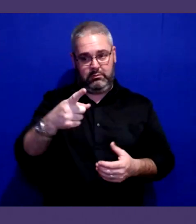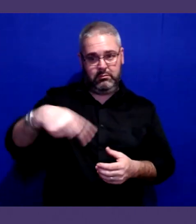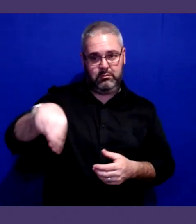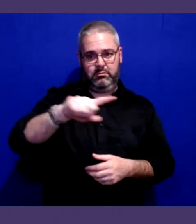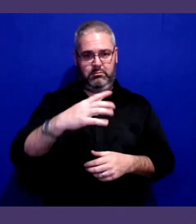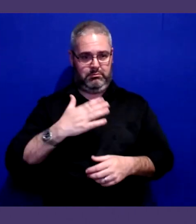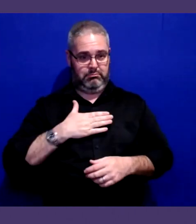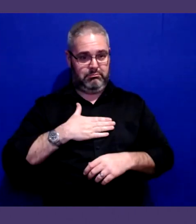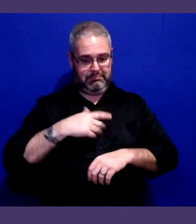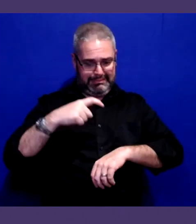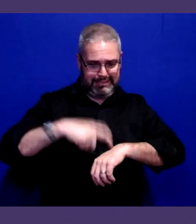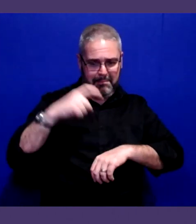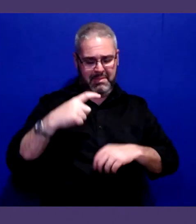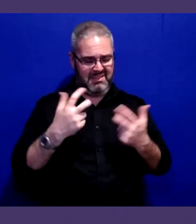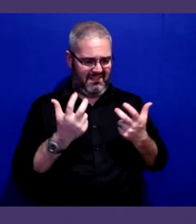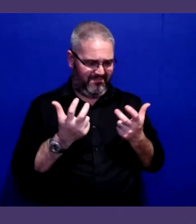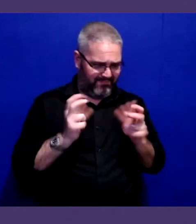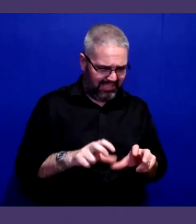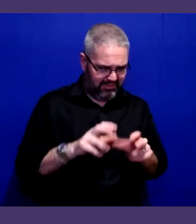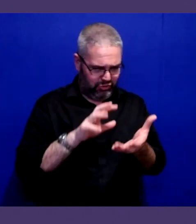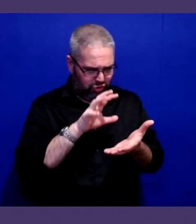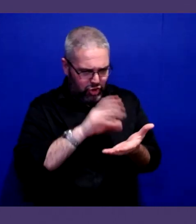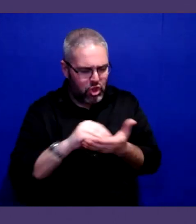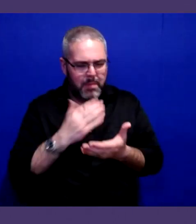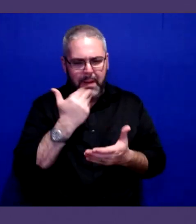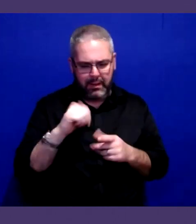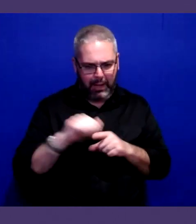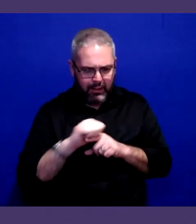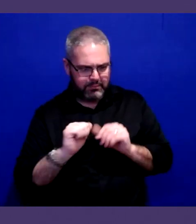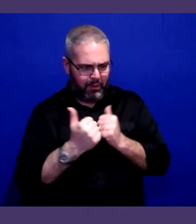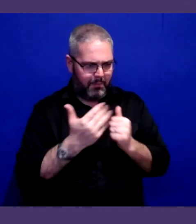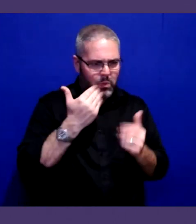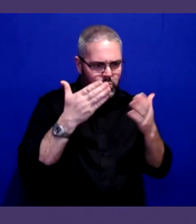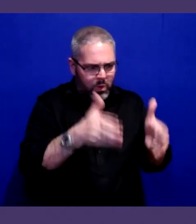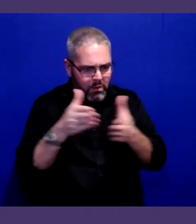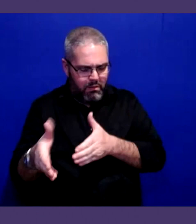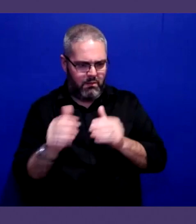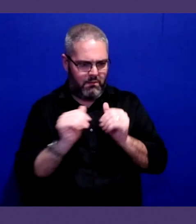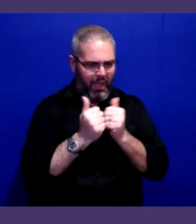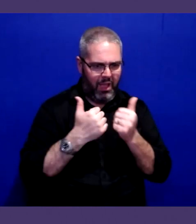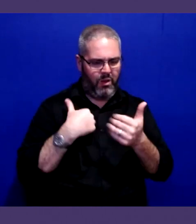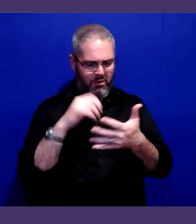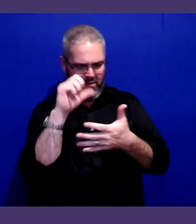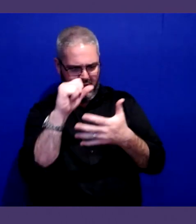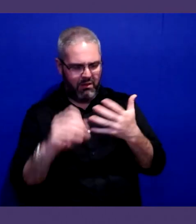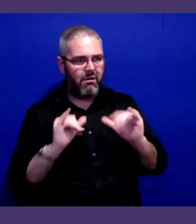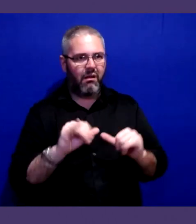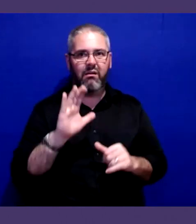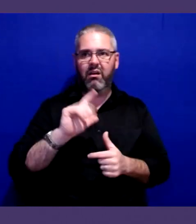learning about best practices, best techniques, and listening to people with lived experiences. But it's not something that's going